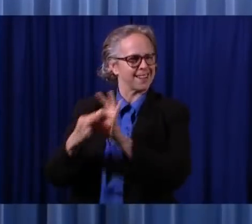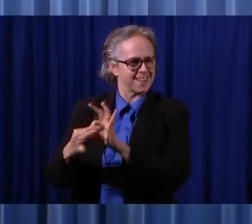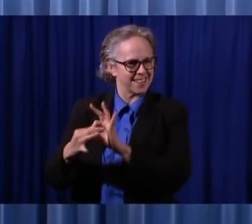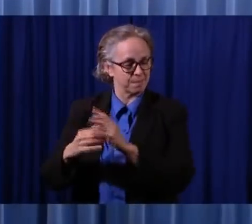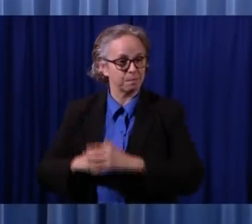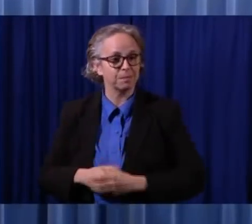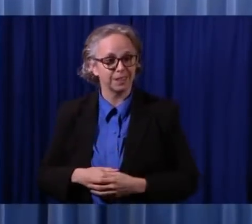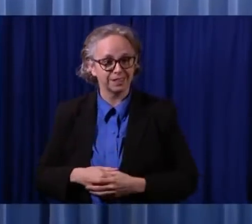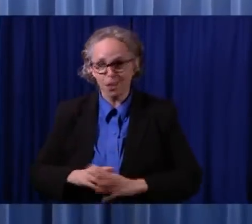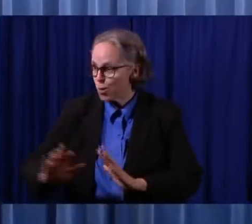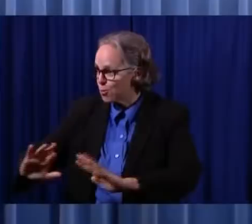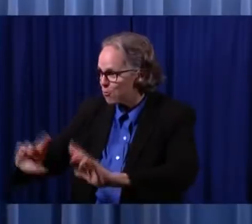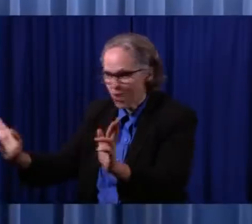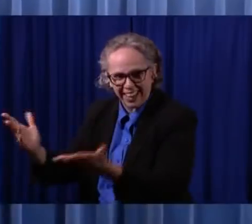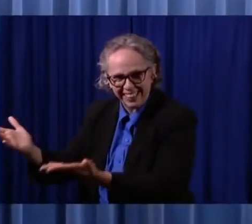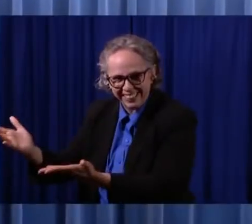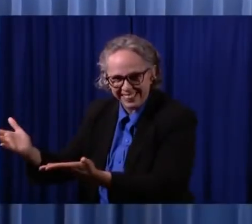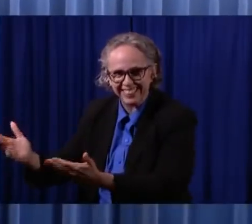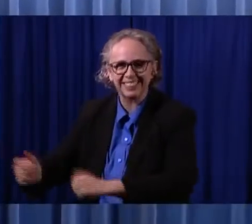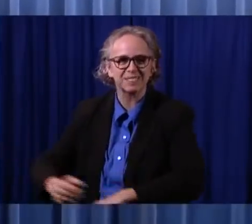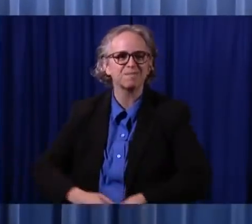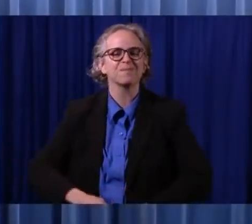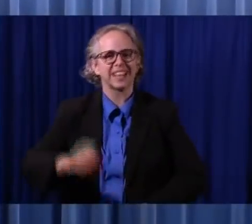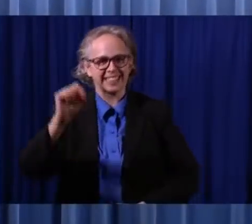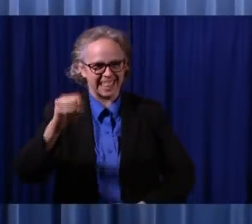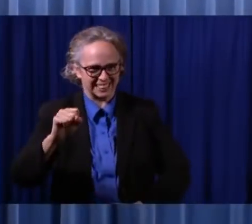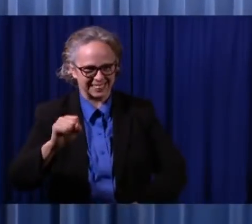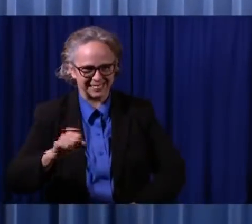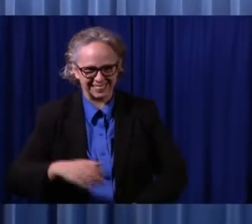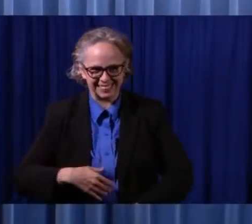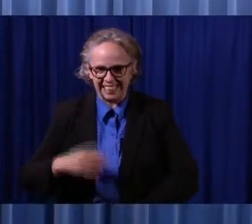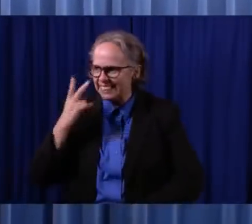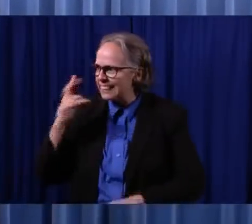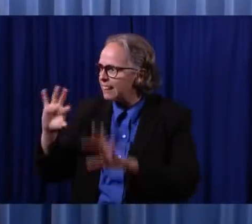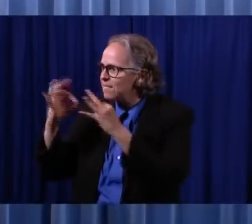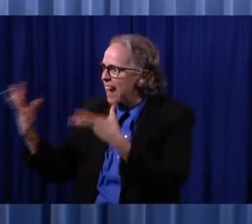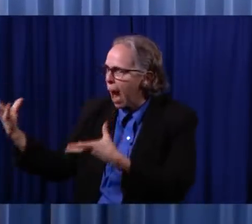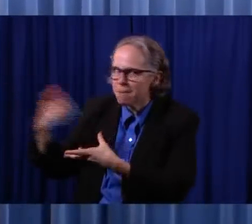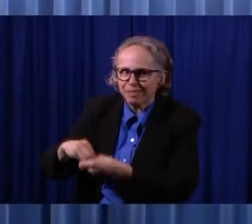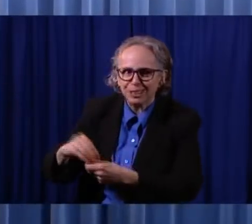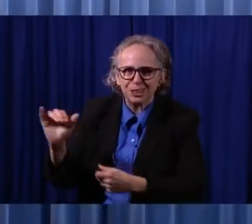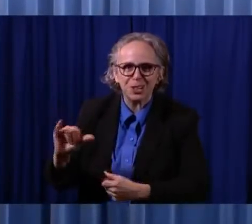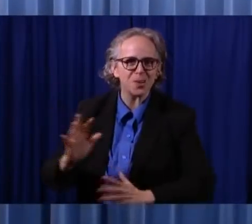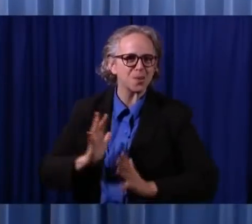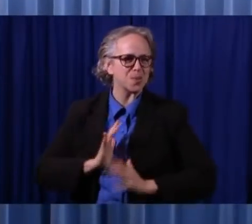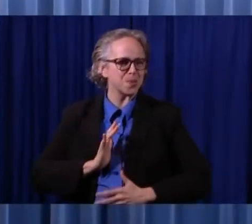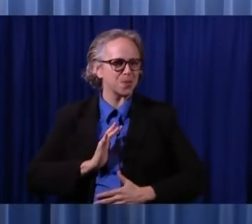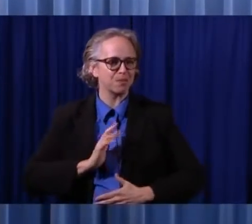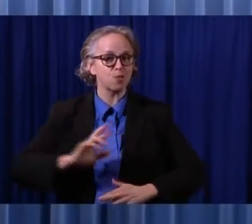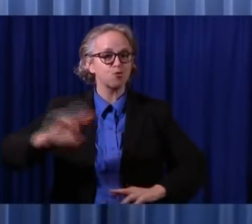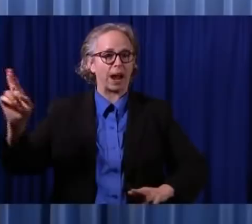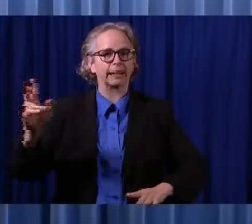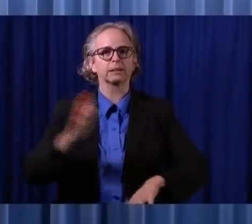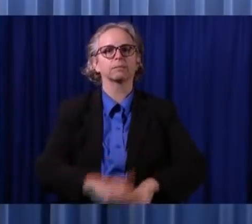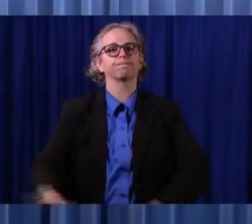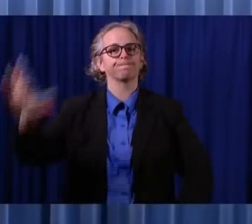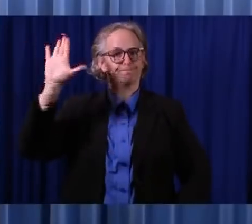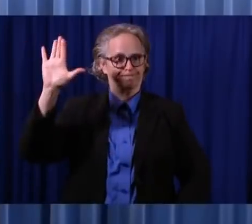ON A PERSONAL NOTE KEVIN ALSO WORKED FOR ME WHEN I WAS A UNITED STATES SENATOR AS OUR MILITARY LIAISON, AS WELL AS OUR VETERANS LIAISON. KEVIN, ARE YOU READY TO BE SWORN IN? YES, SIR, I AM.